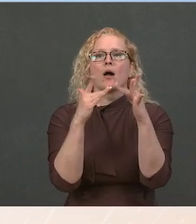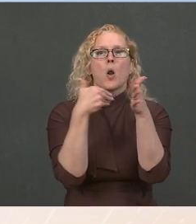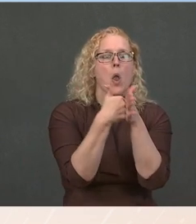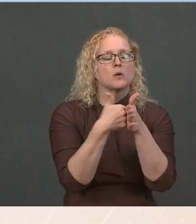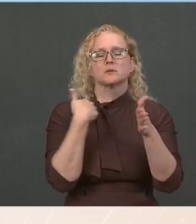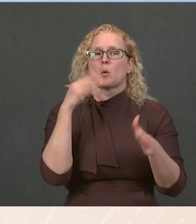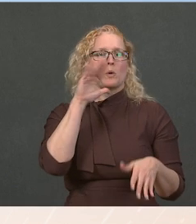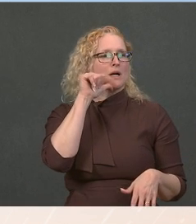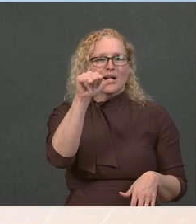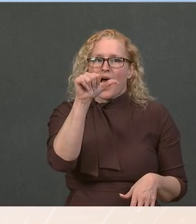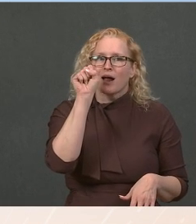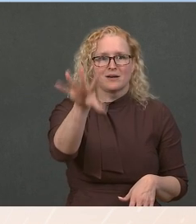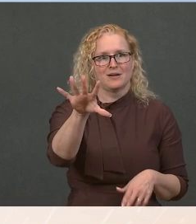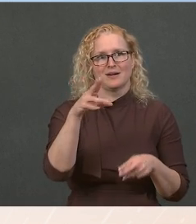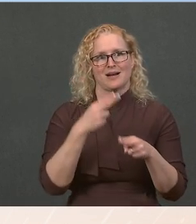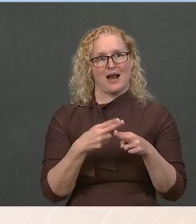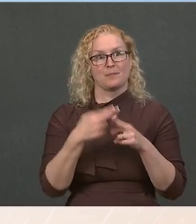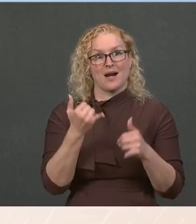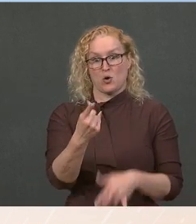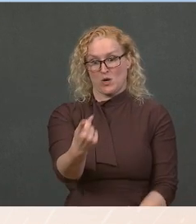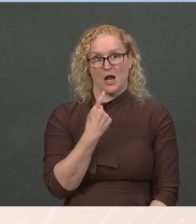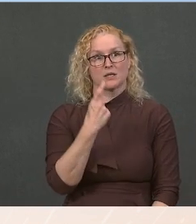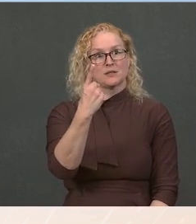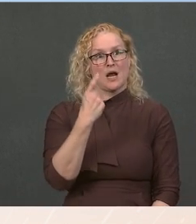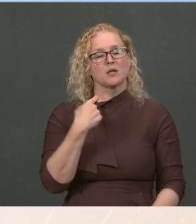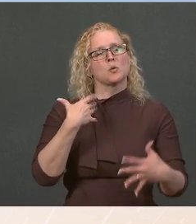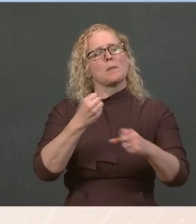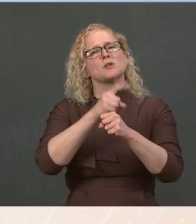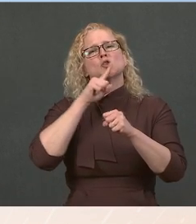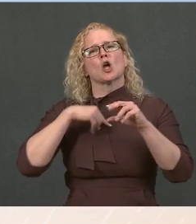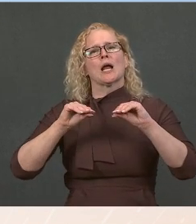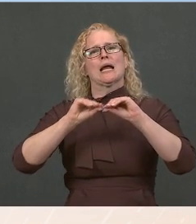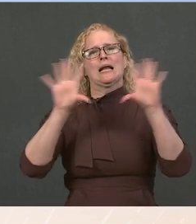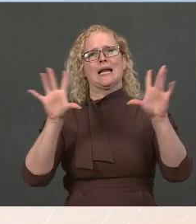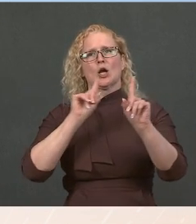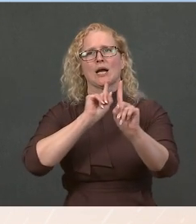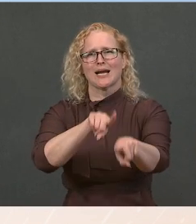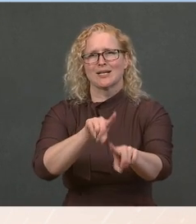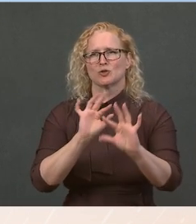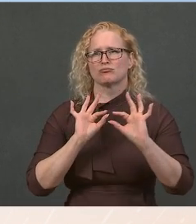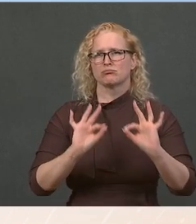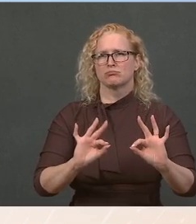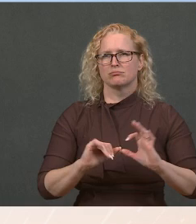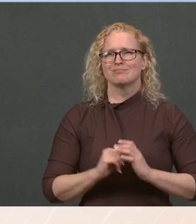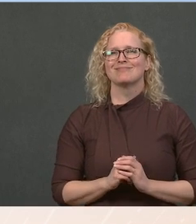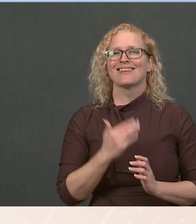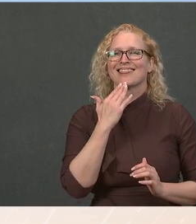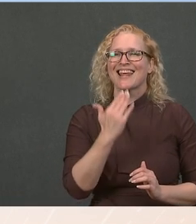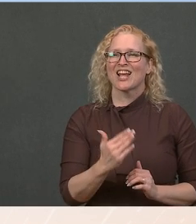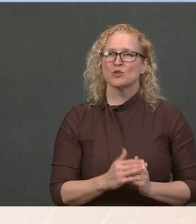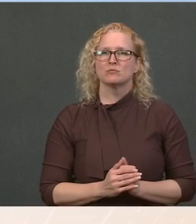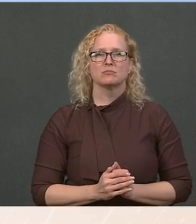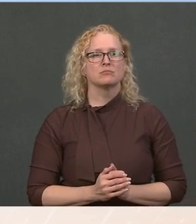so we're -- we're making sure that we're giving the answer. Go ahead. The Press: Thank you. I just wanted to --